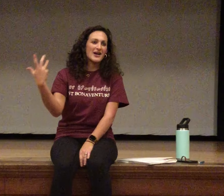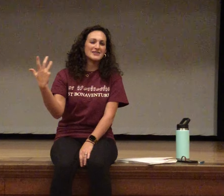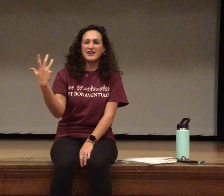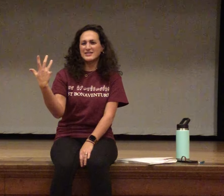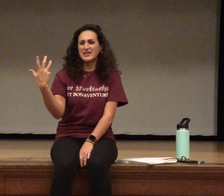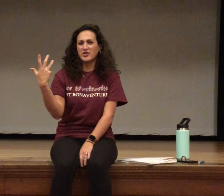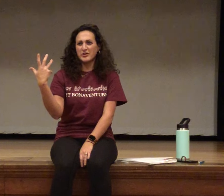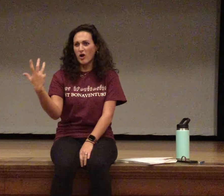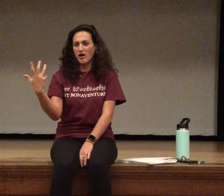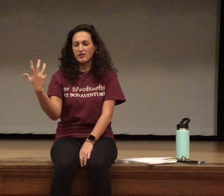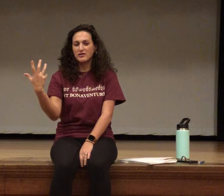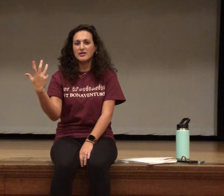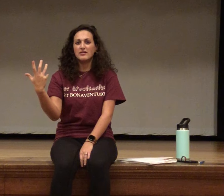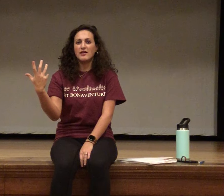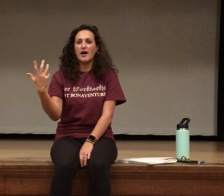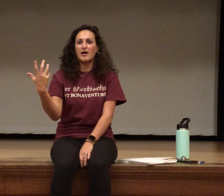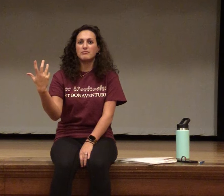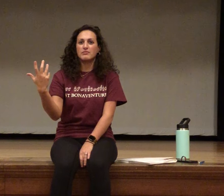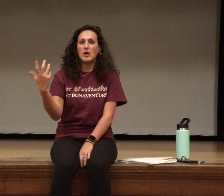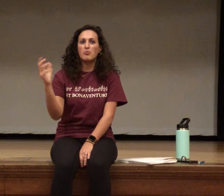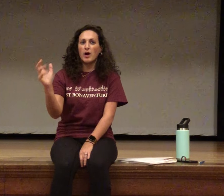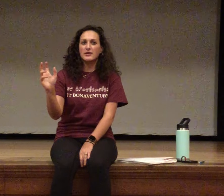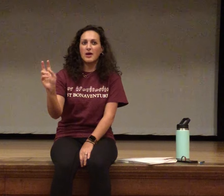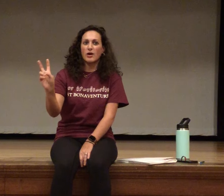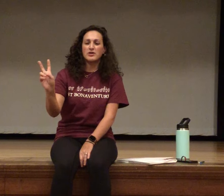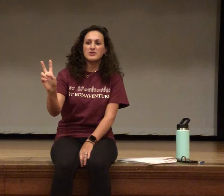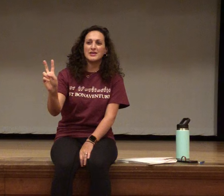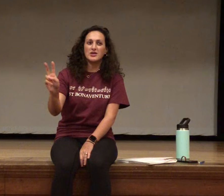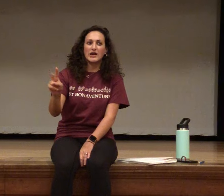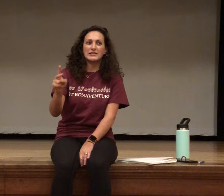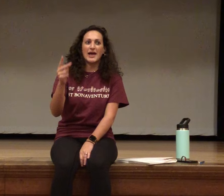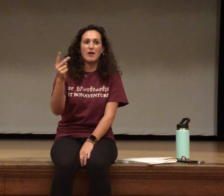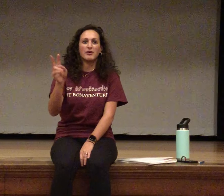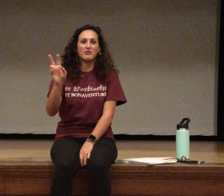it's not necessarily wrong um but I want to get you guys in the habit